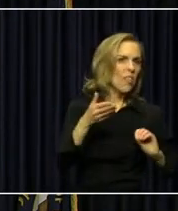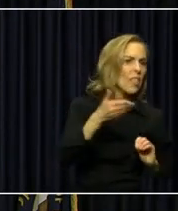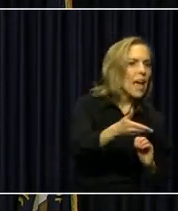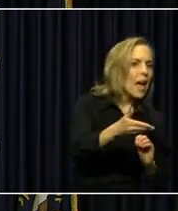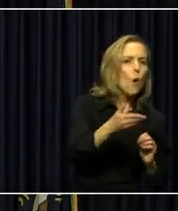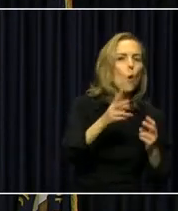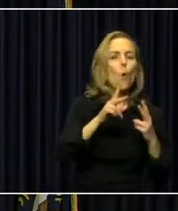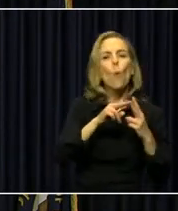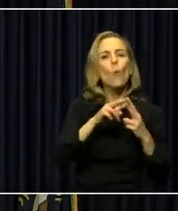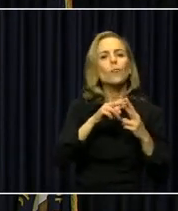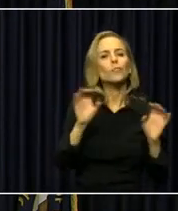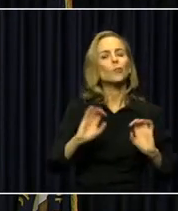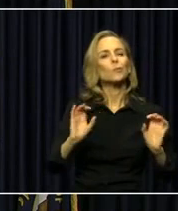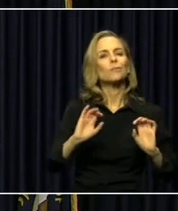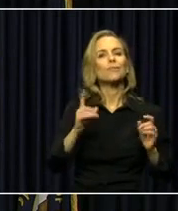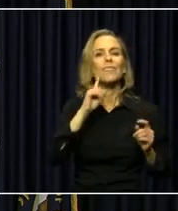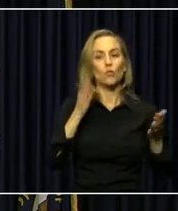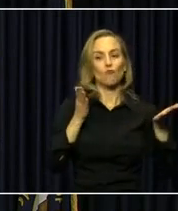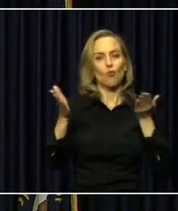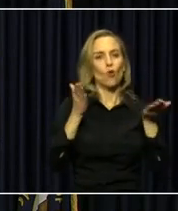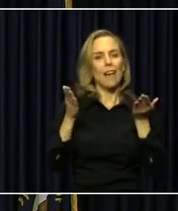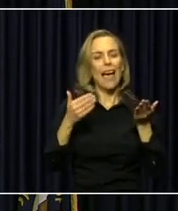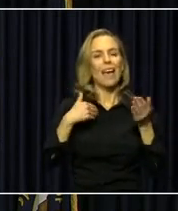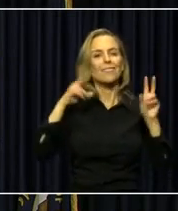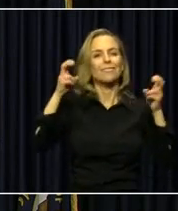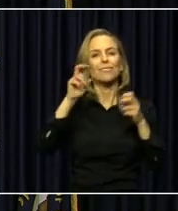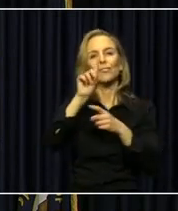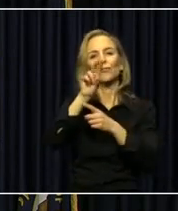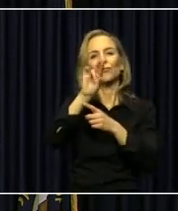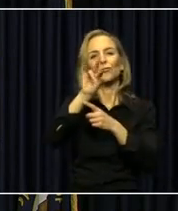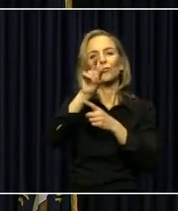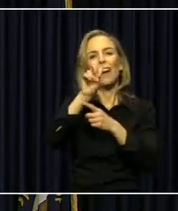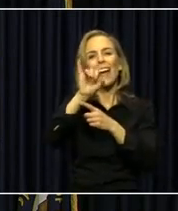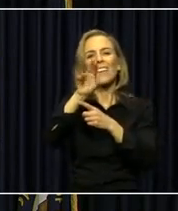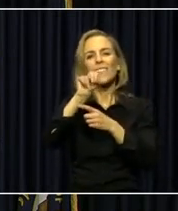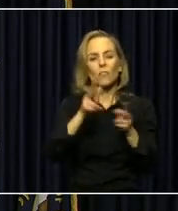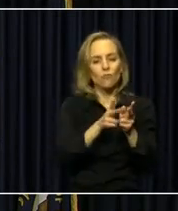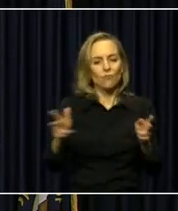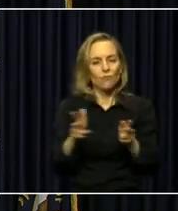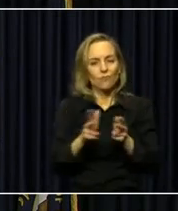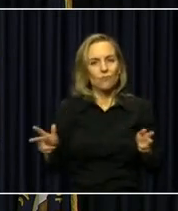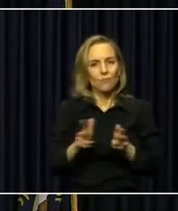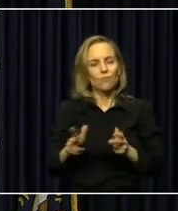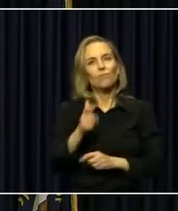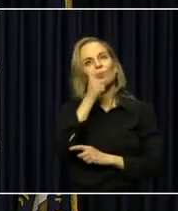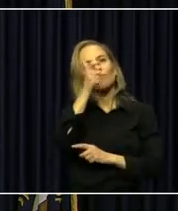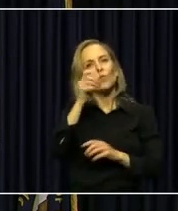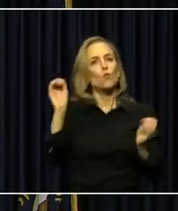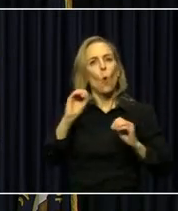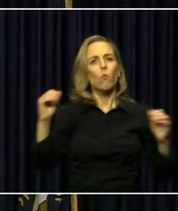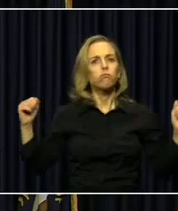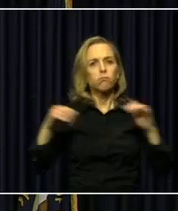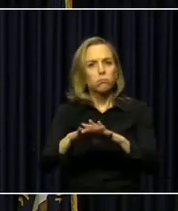NOT AS VULNERABLE, BUT IT'S STILL A CLOSED ENVIRONMENT.